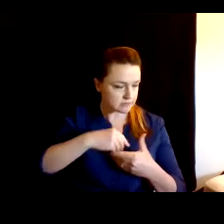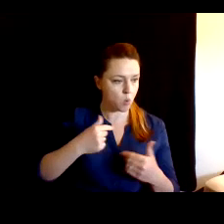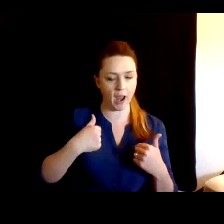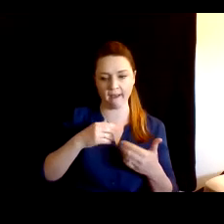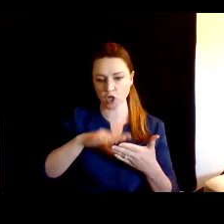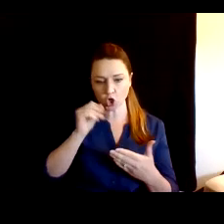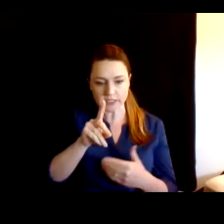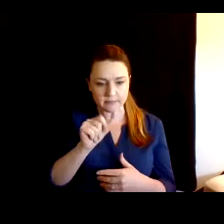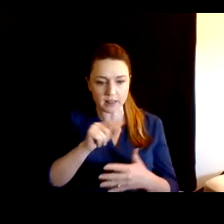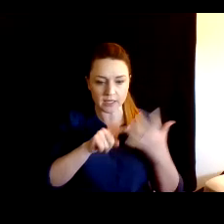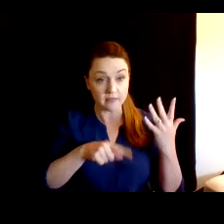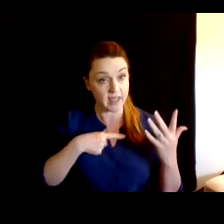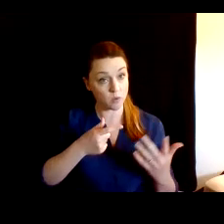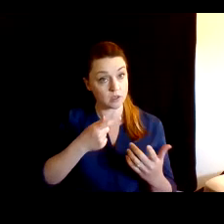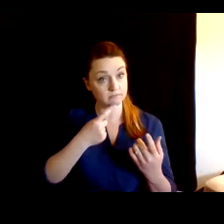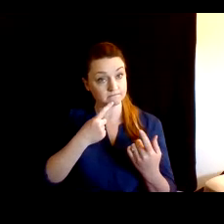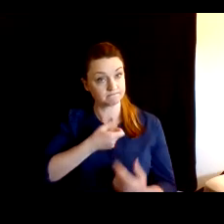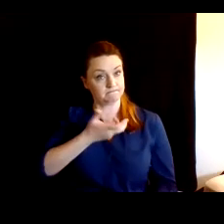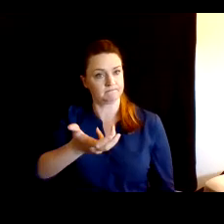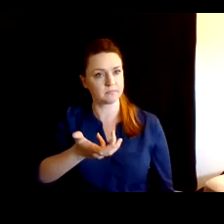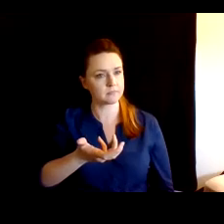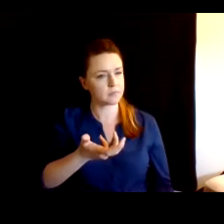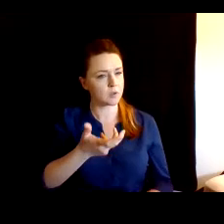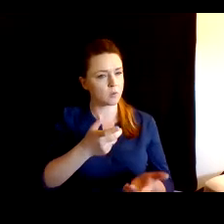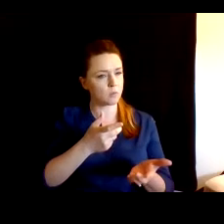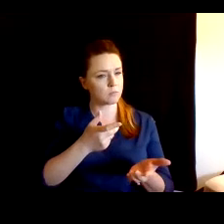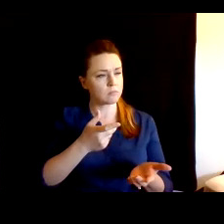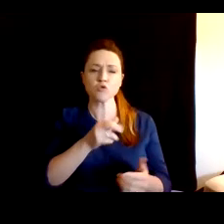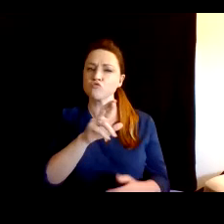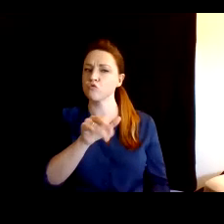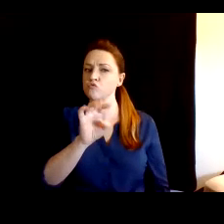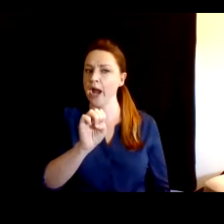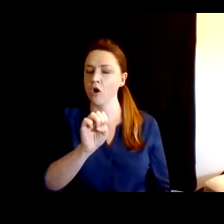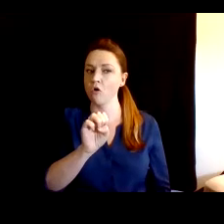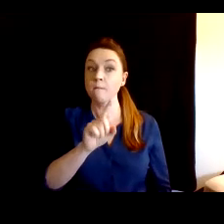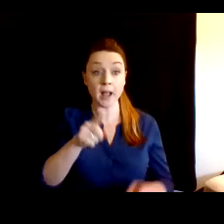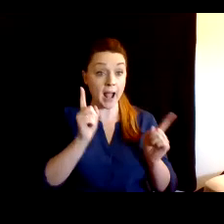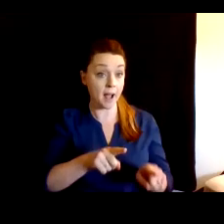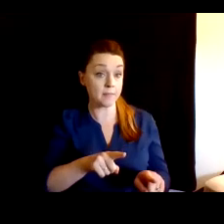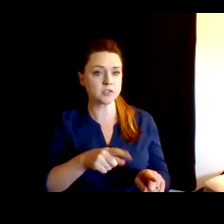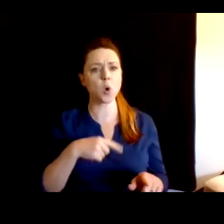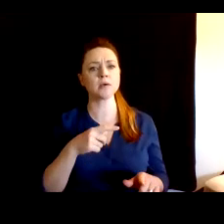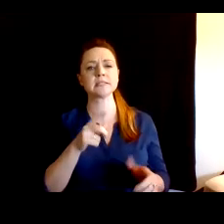And I may every now and again, get that it is rare, but I may kinda get a hint of it every now and again.